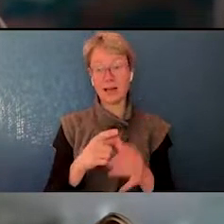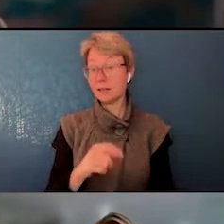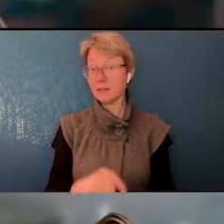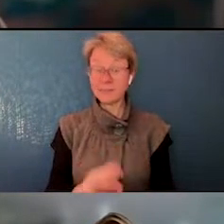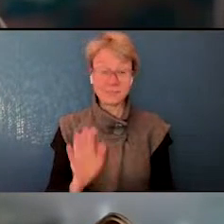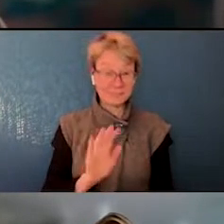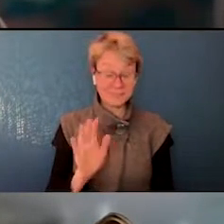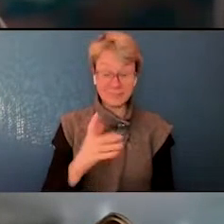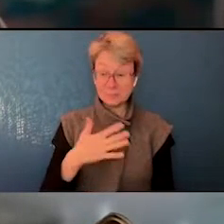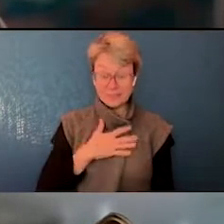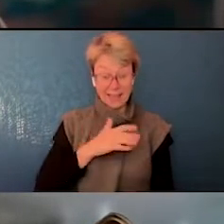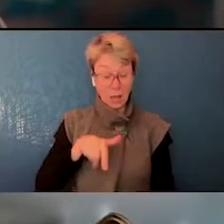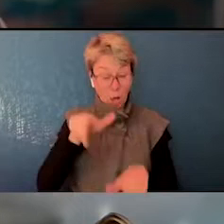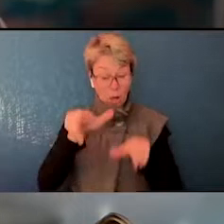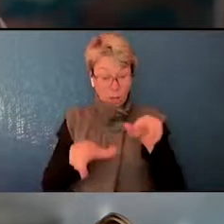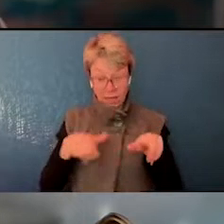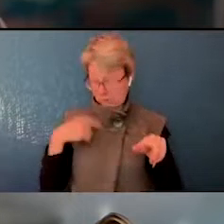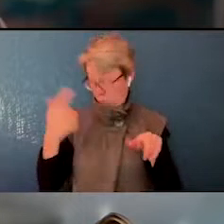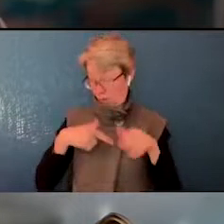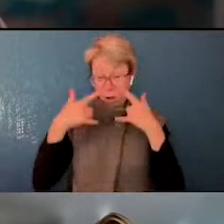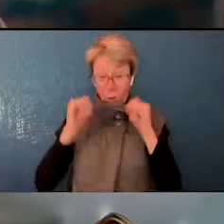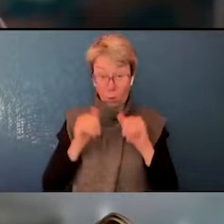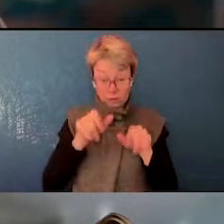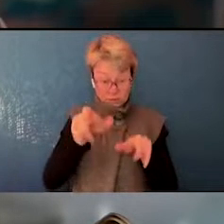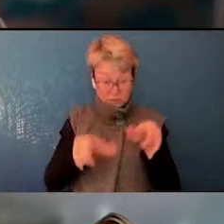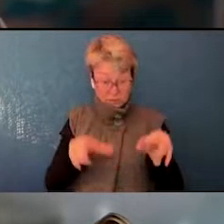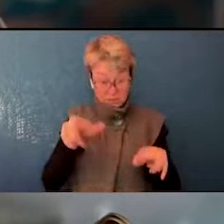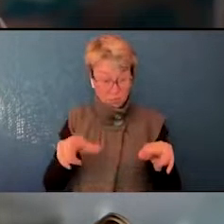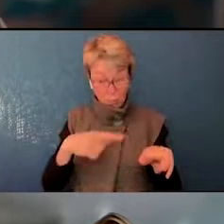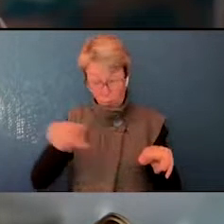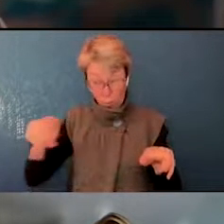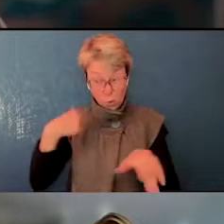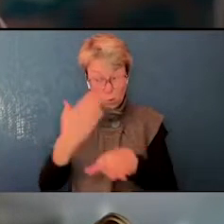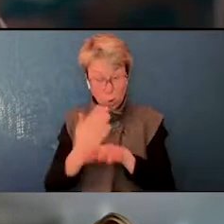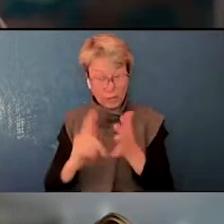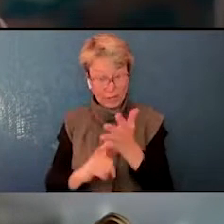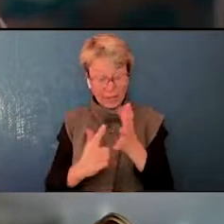our clients the lawyers who the not just lawyers everyone who chooses to work at legal aid does